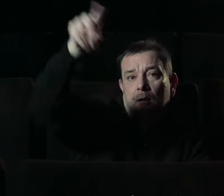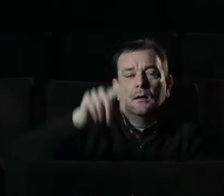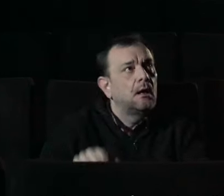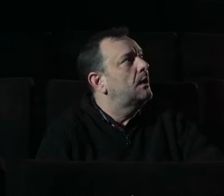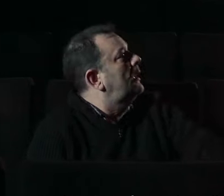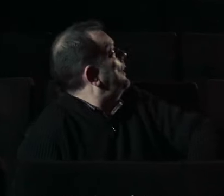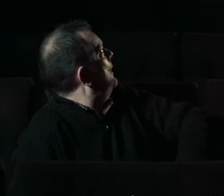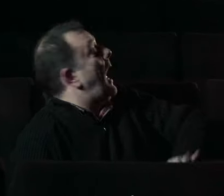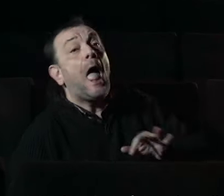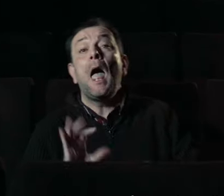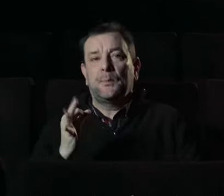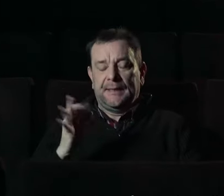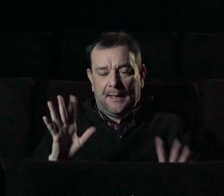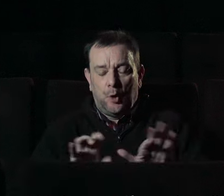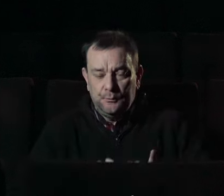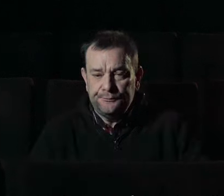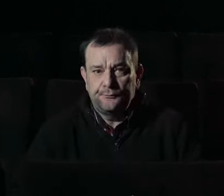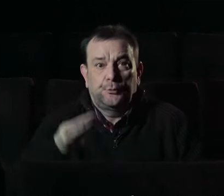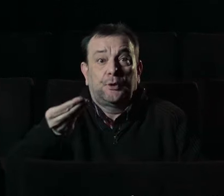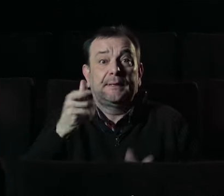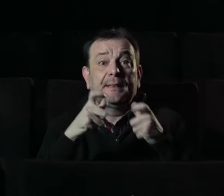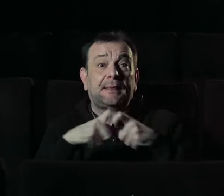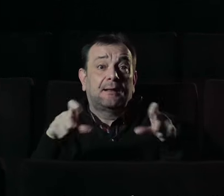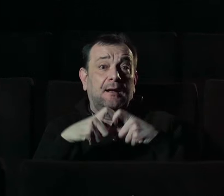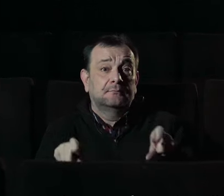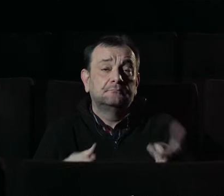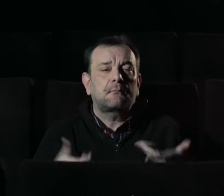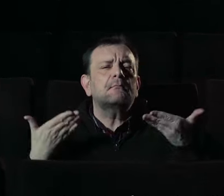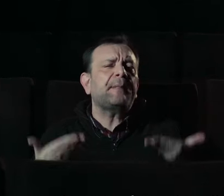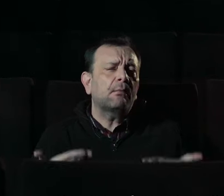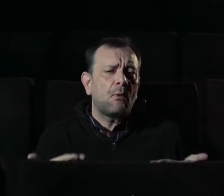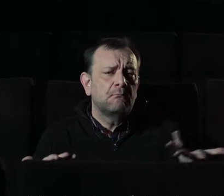and I had to specify the room by making the numbers with my fingers.